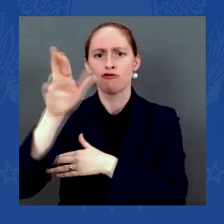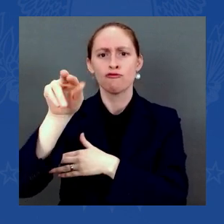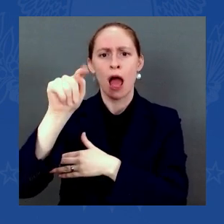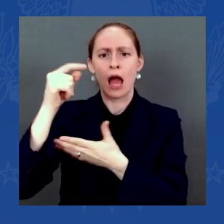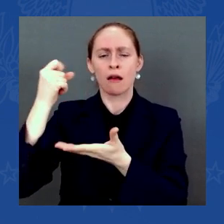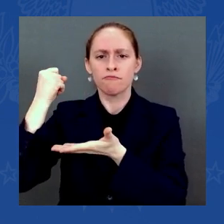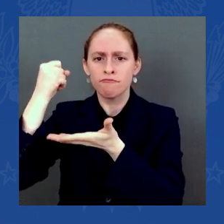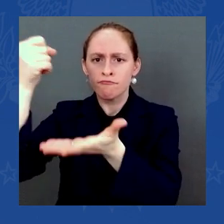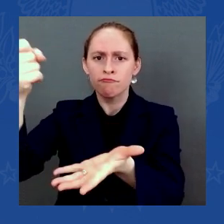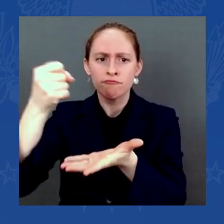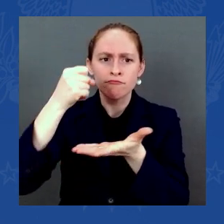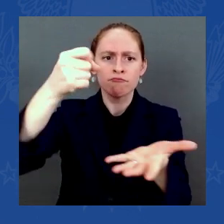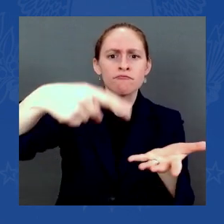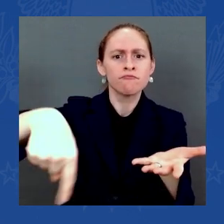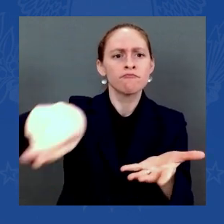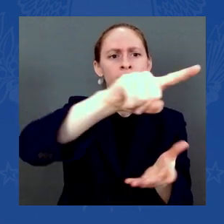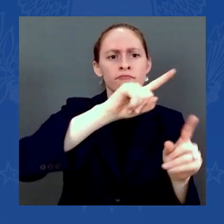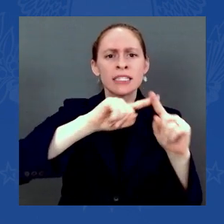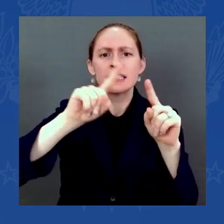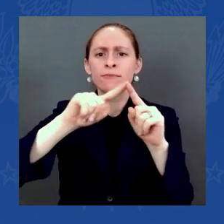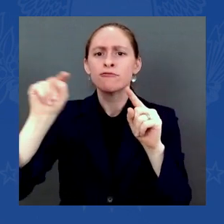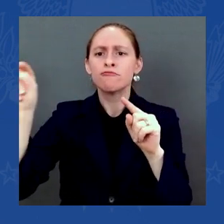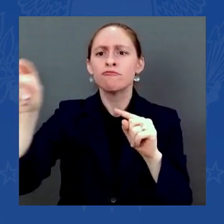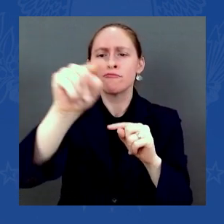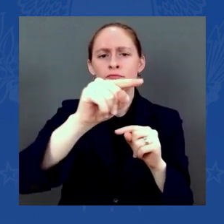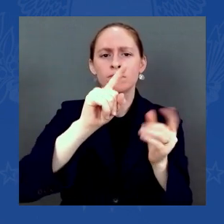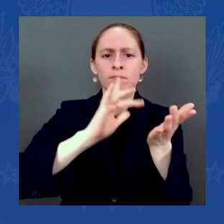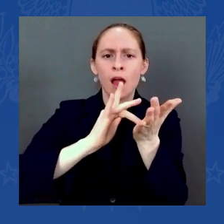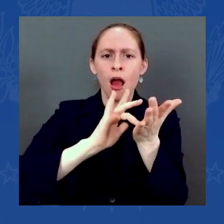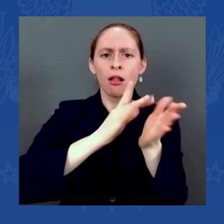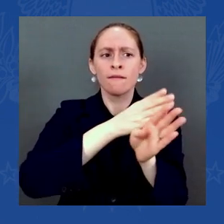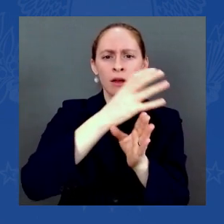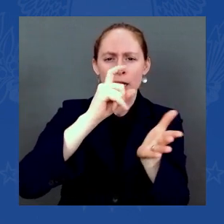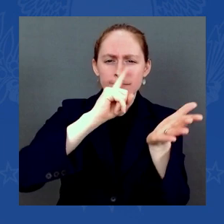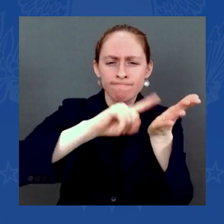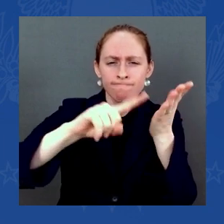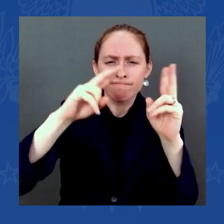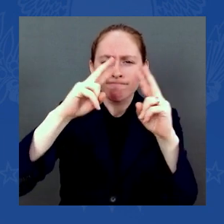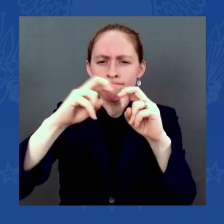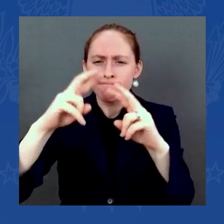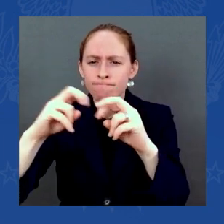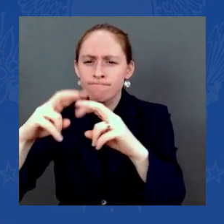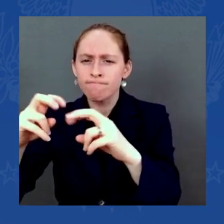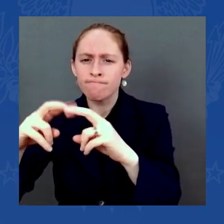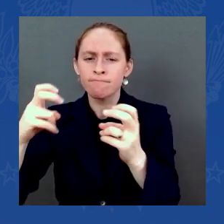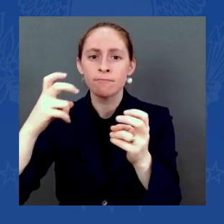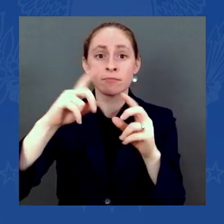who don't make it into clinical trials. This means hope for patients who would otherwise have no access